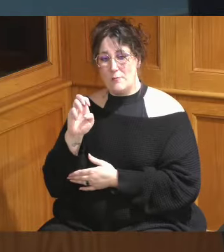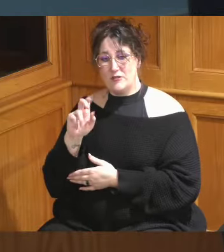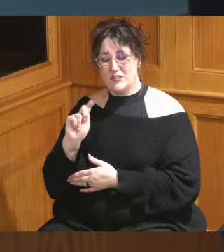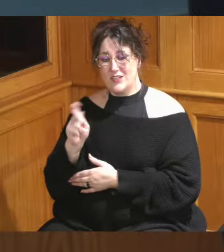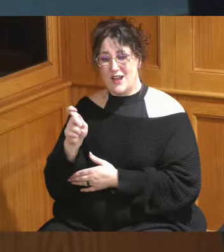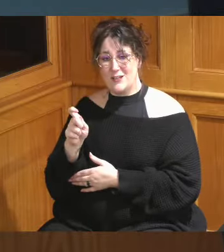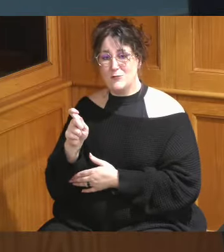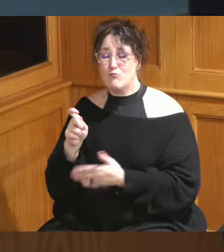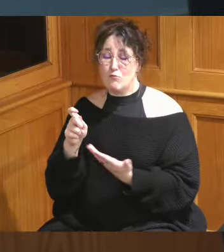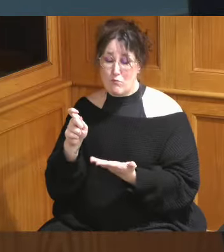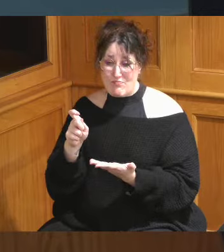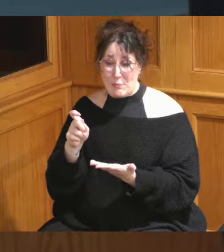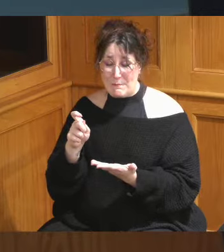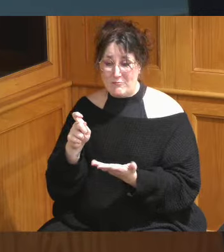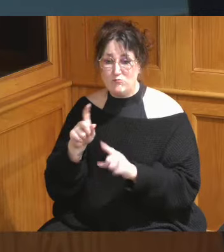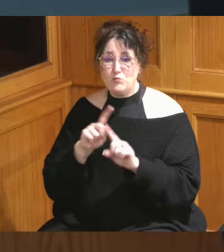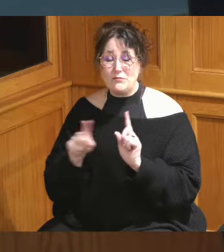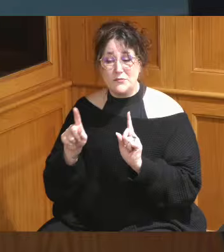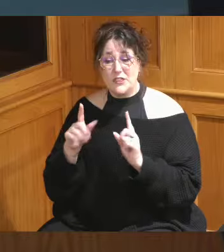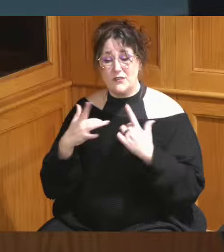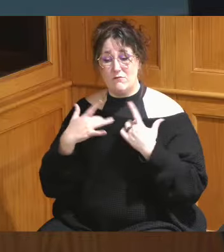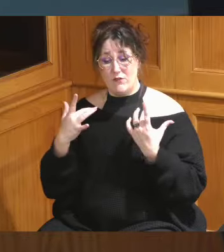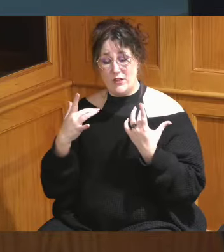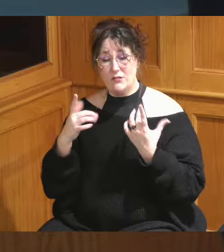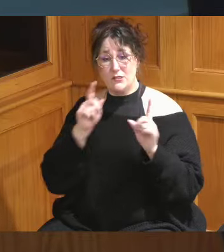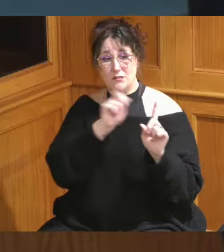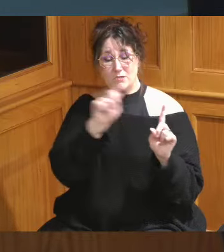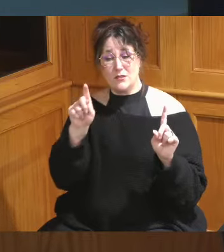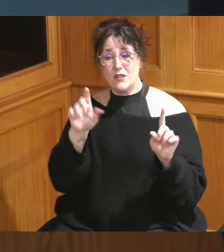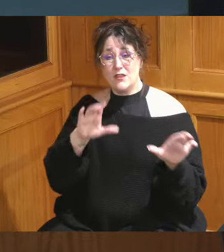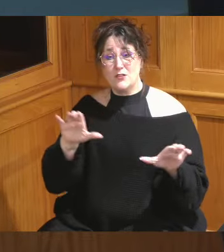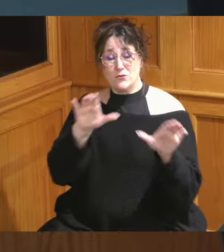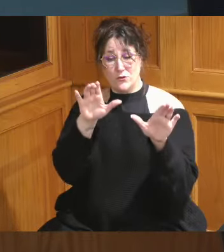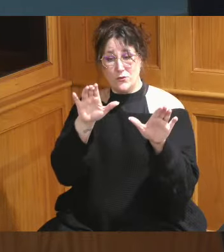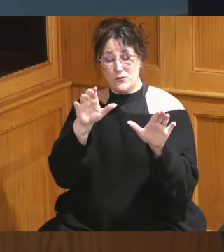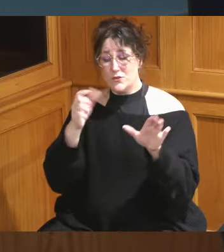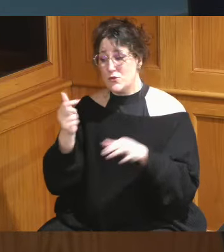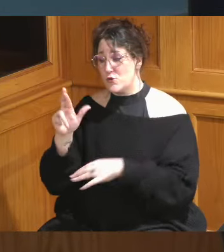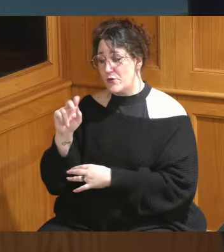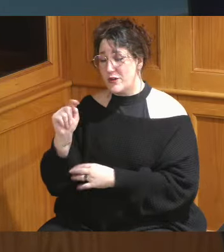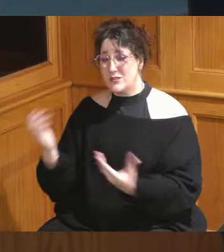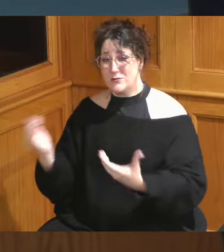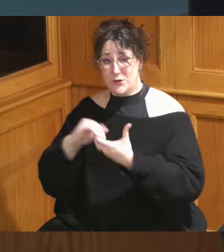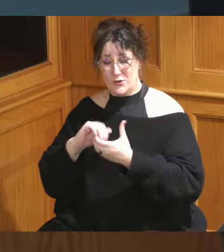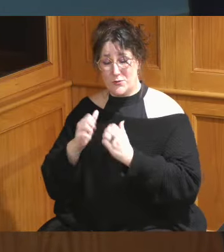of income tax, but our 49 jurisdictions do. And so, these grants are in partnership with the 49